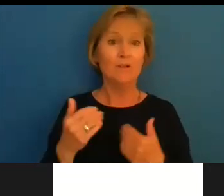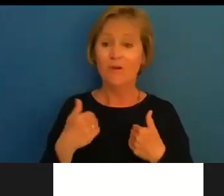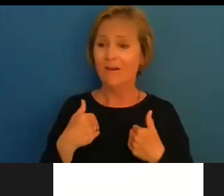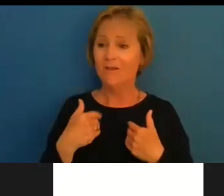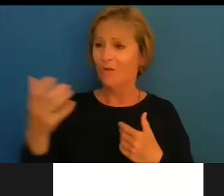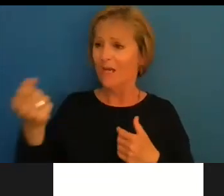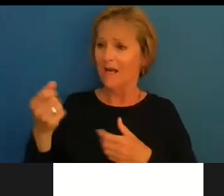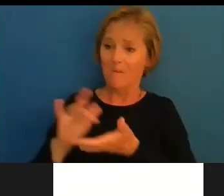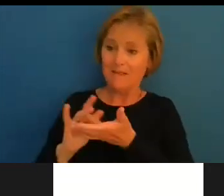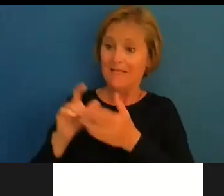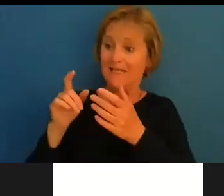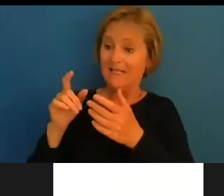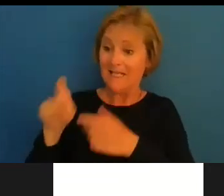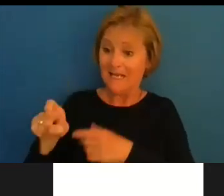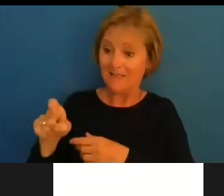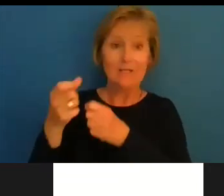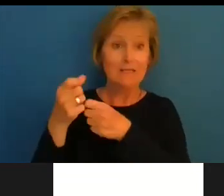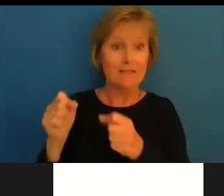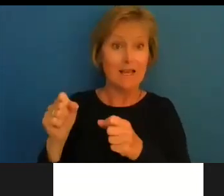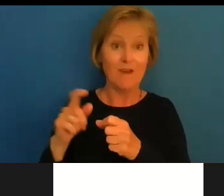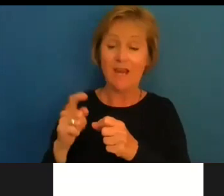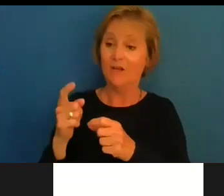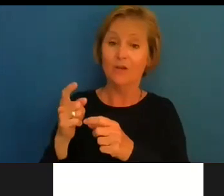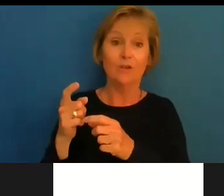that's necessary and safe and regulated by a physician.